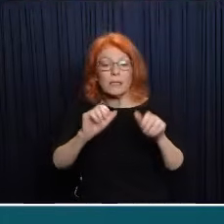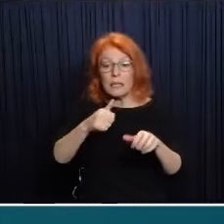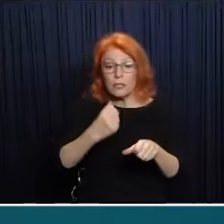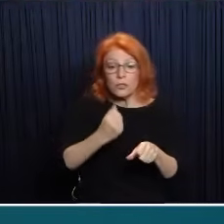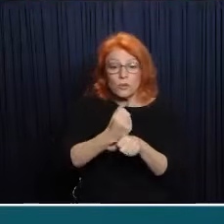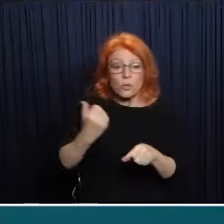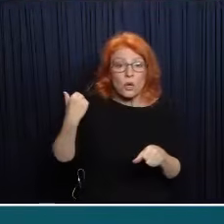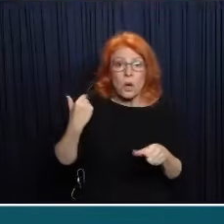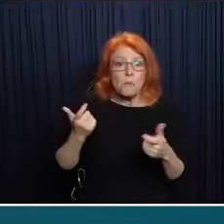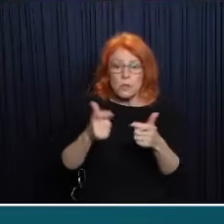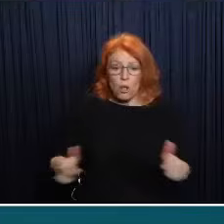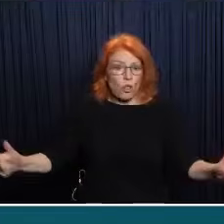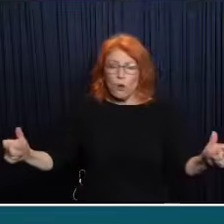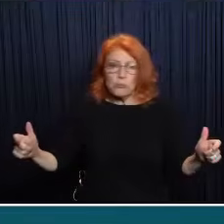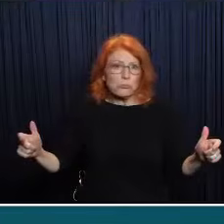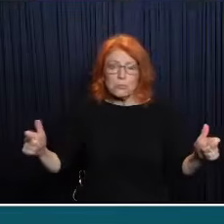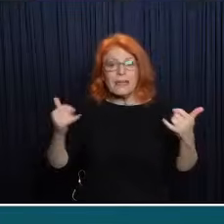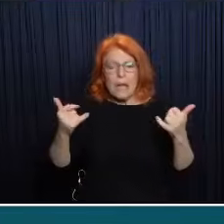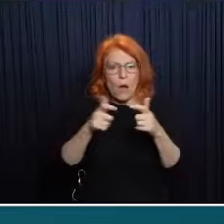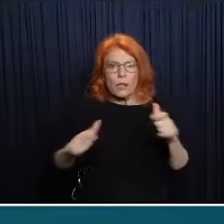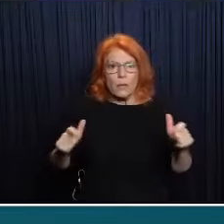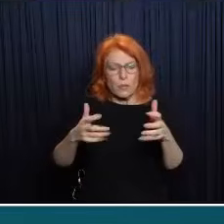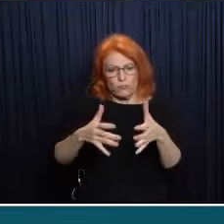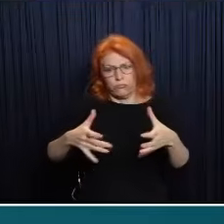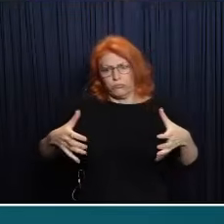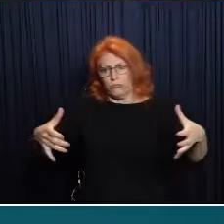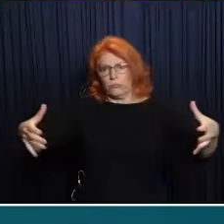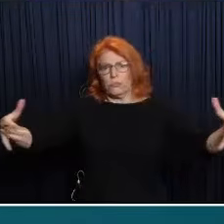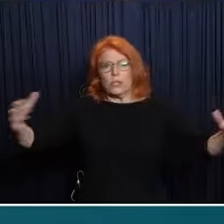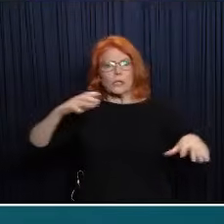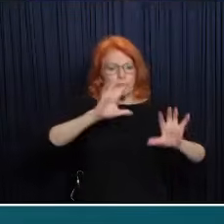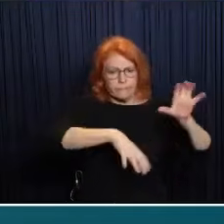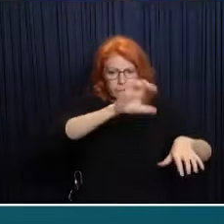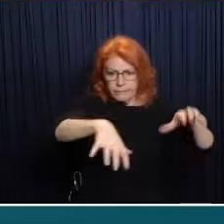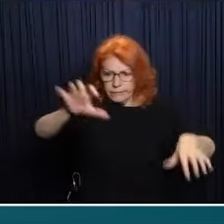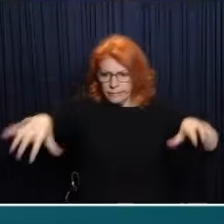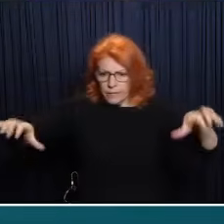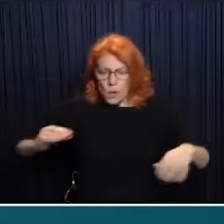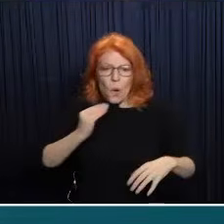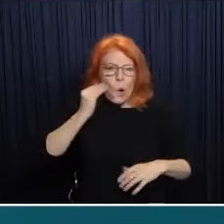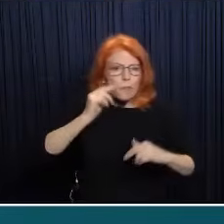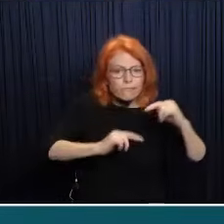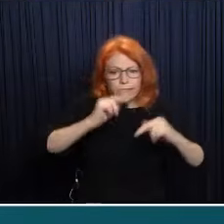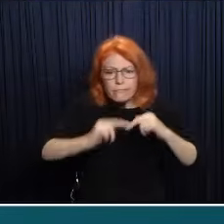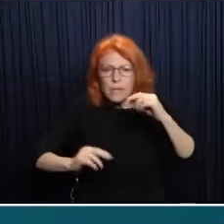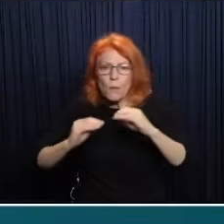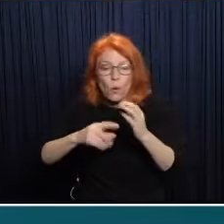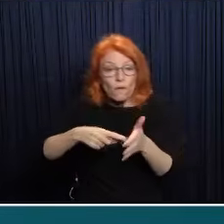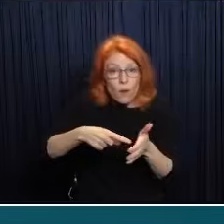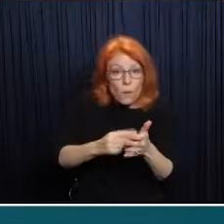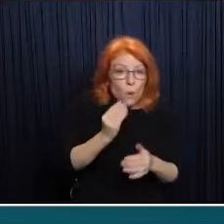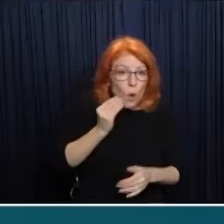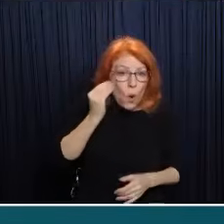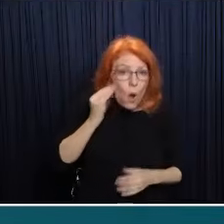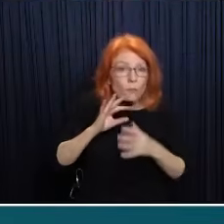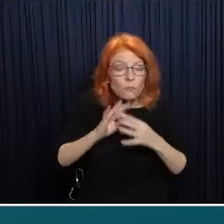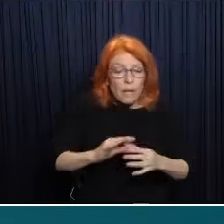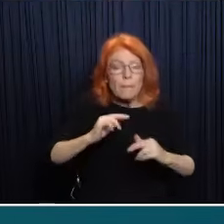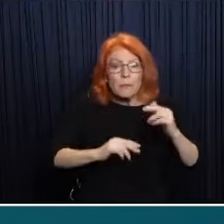WHEN THERE IS A NEIGHBORHOOD LIKE SOUTH GILBERT 10 YEARS AGO WAS NOT A LARGE DOWN.